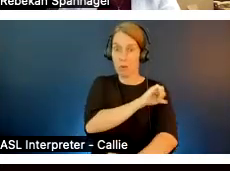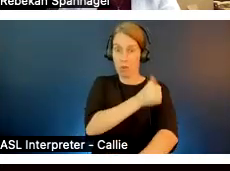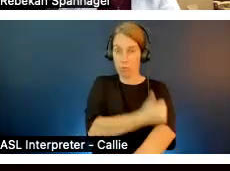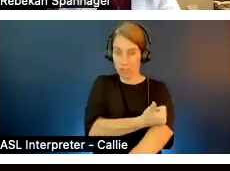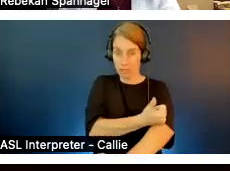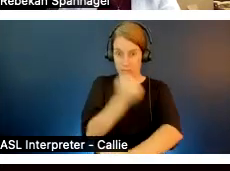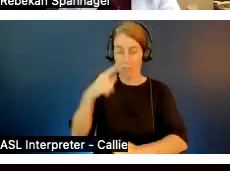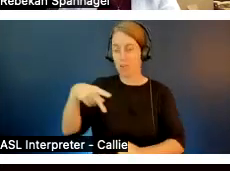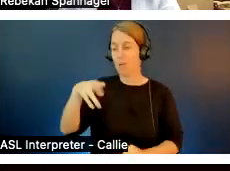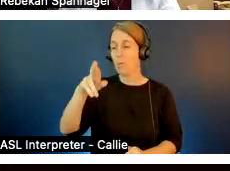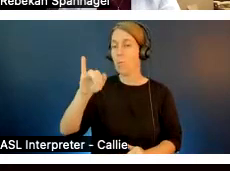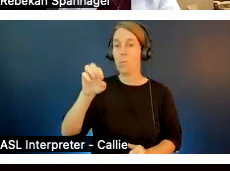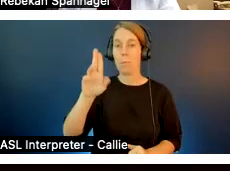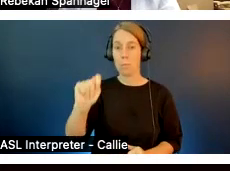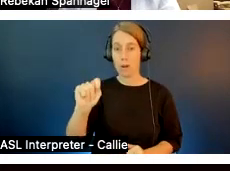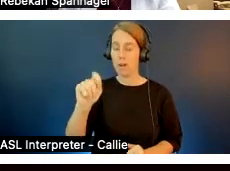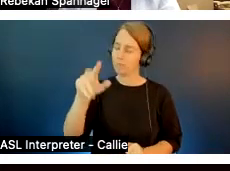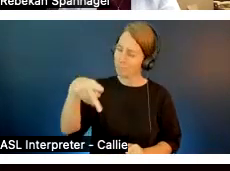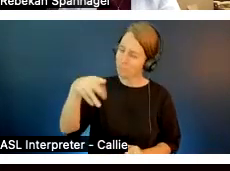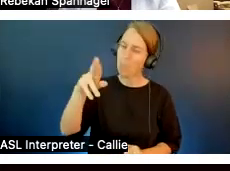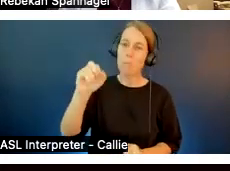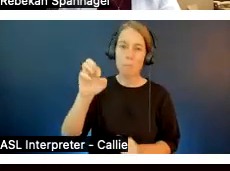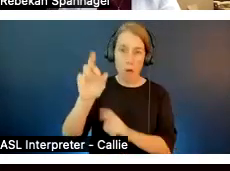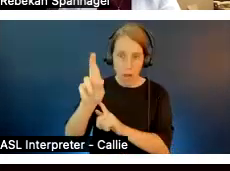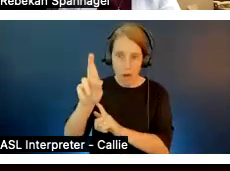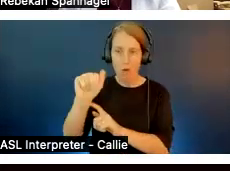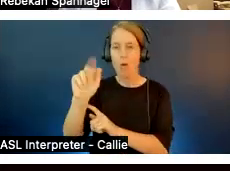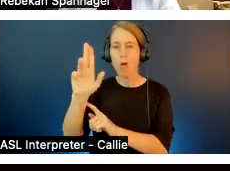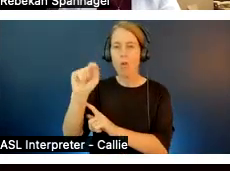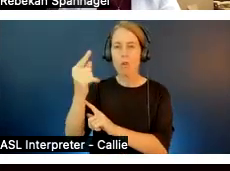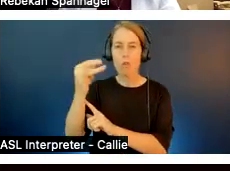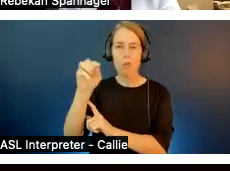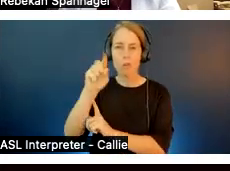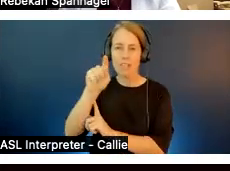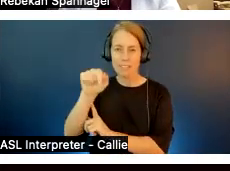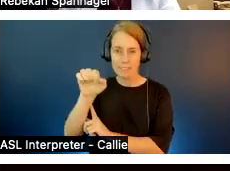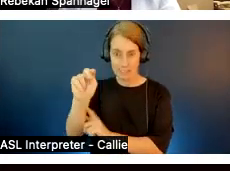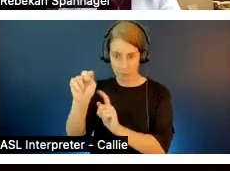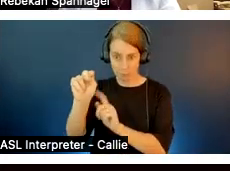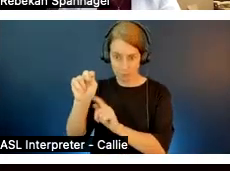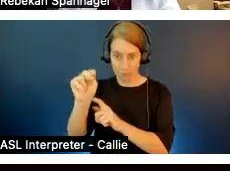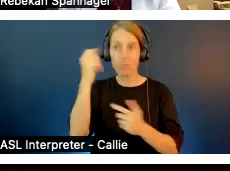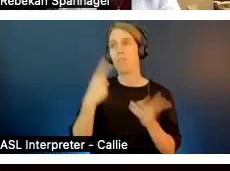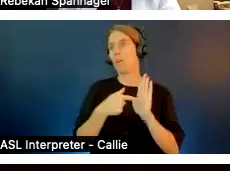dollar item sometimes if you get a recommendation from a doctor for a new drug then before that is